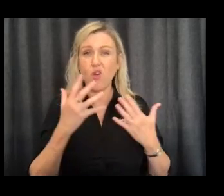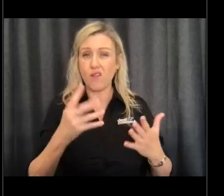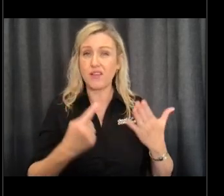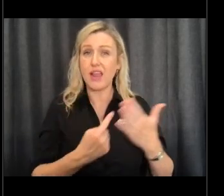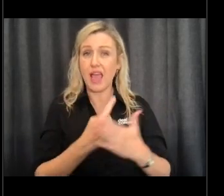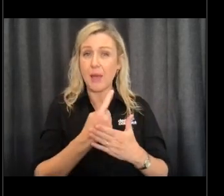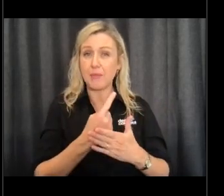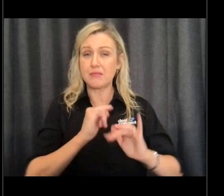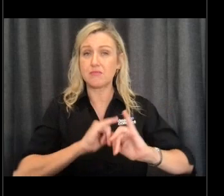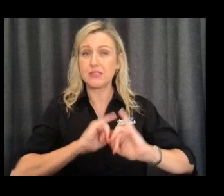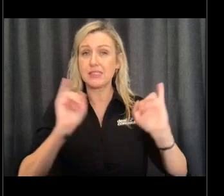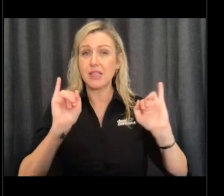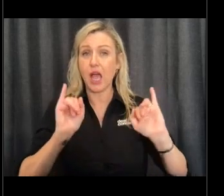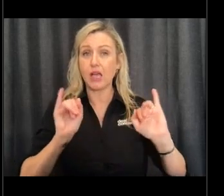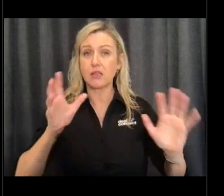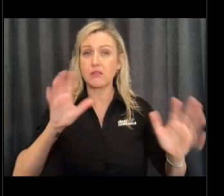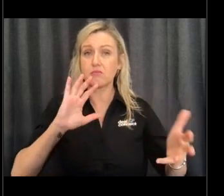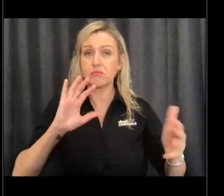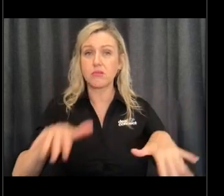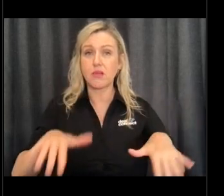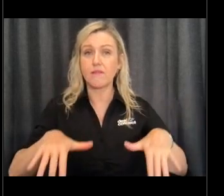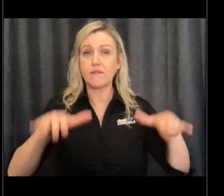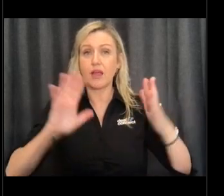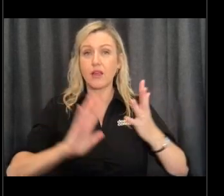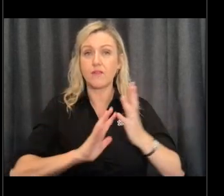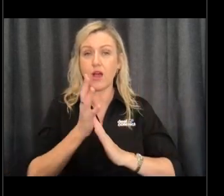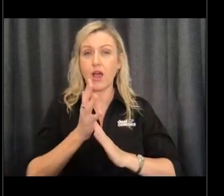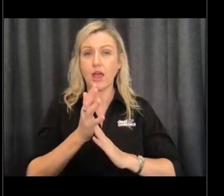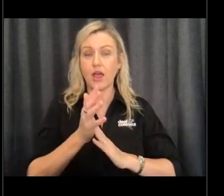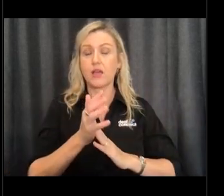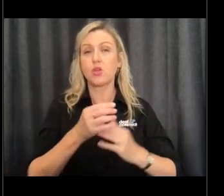floods and so accessing that sort of support is really important as well.